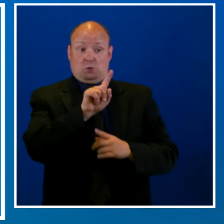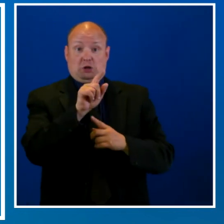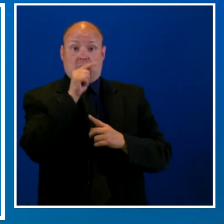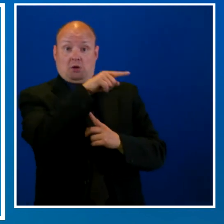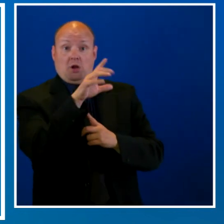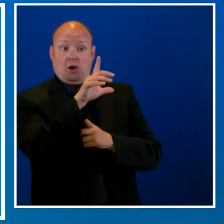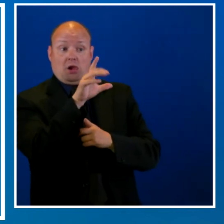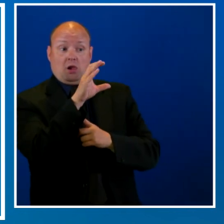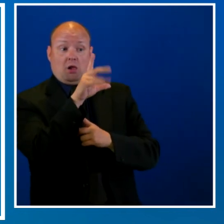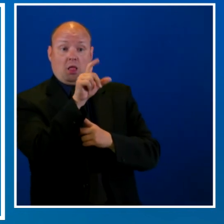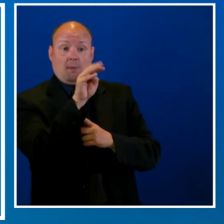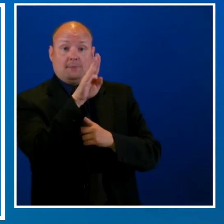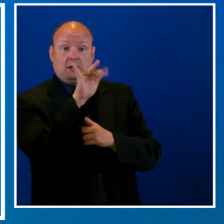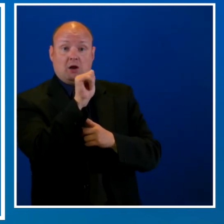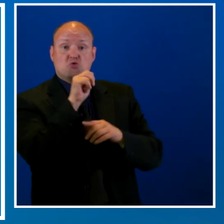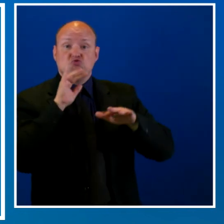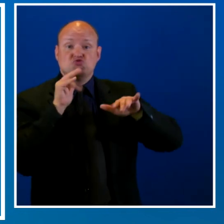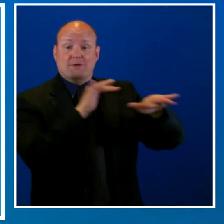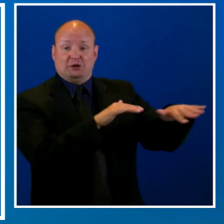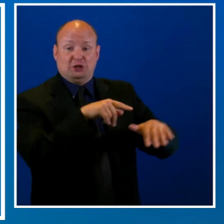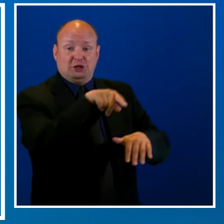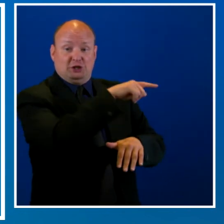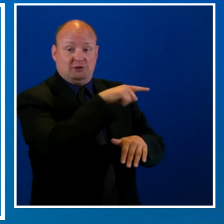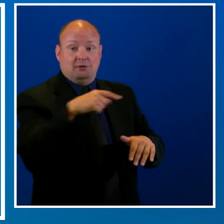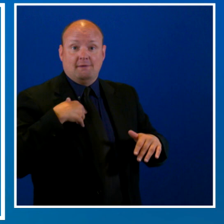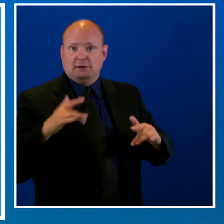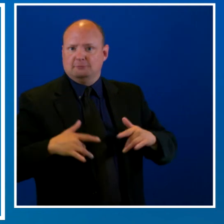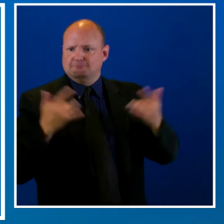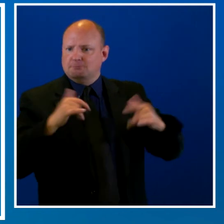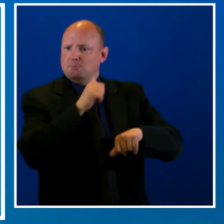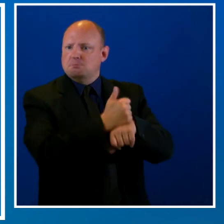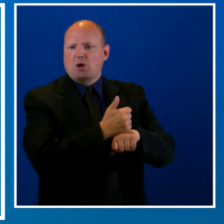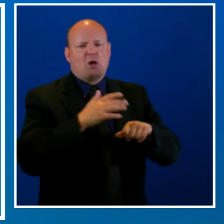is still getting ready for summer and we are anticipating